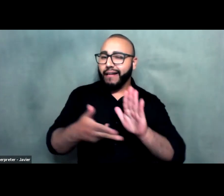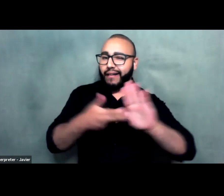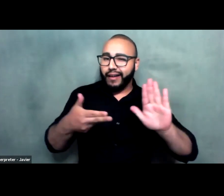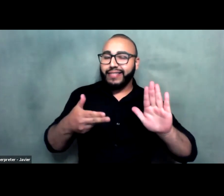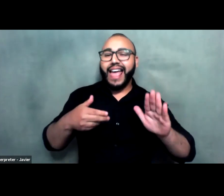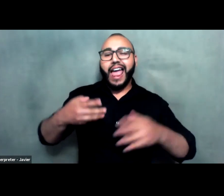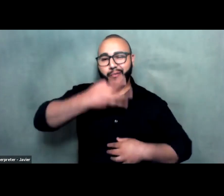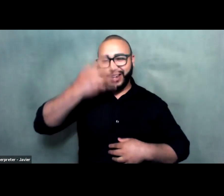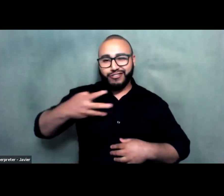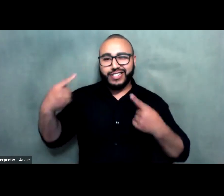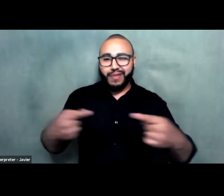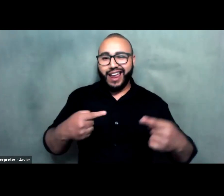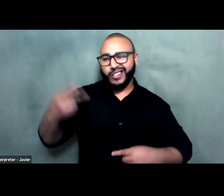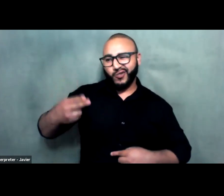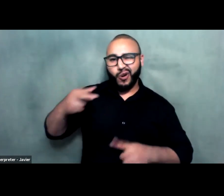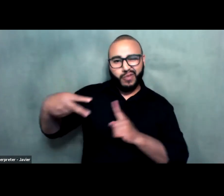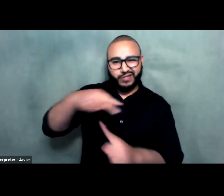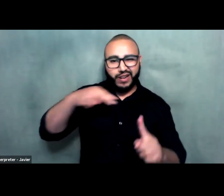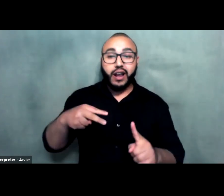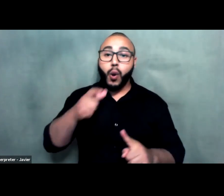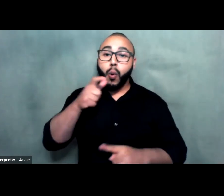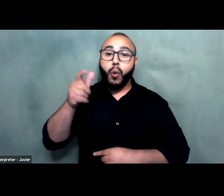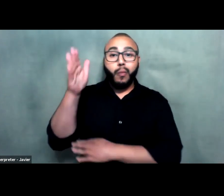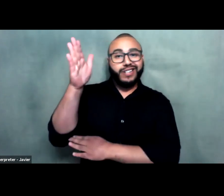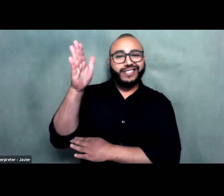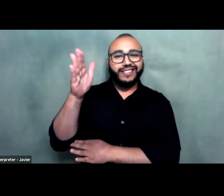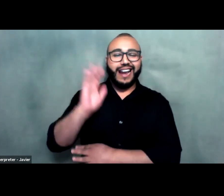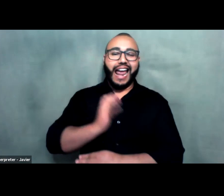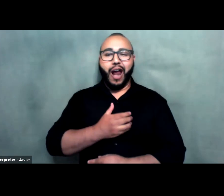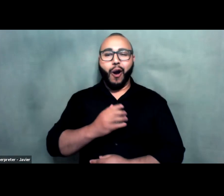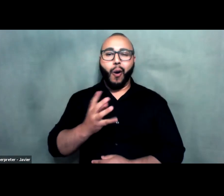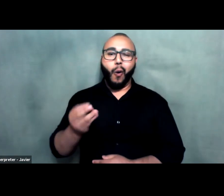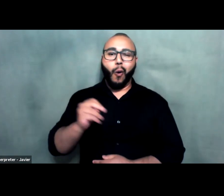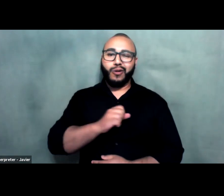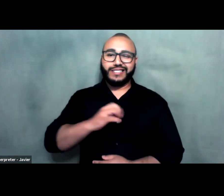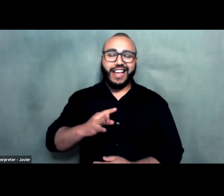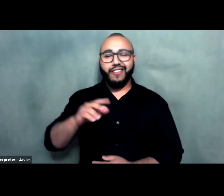historical perspective, and it is presented by our very own Paul Gilmore FCC instructor